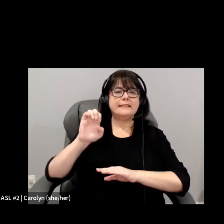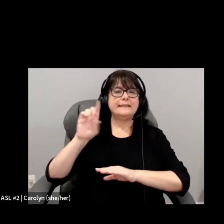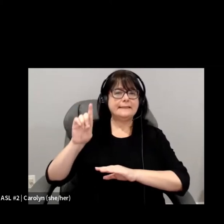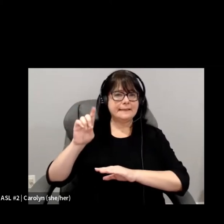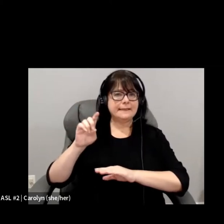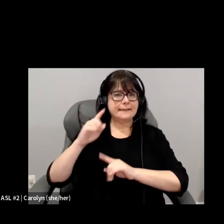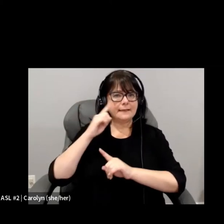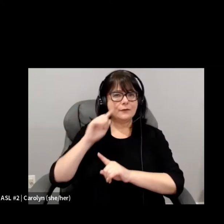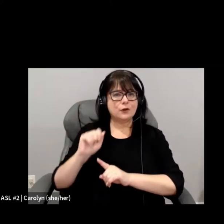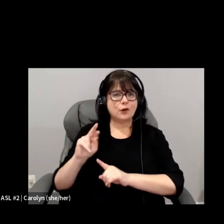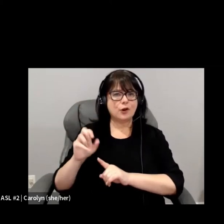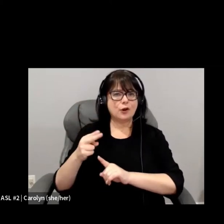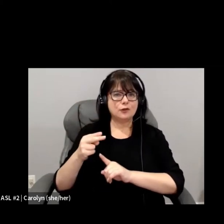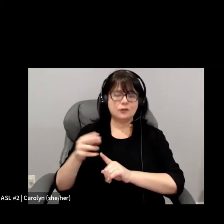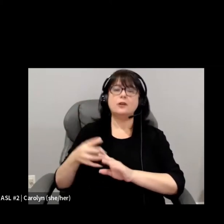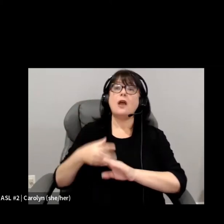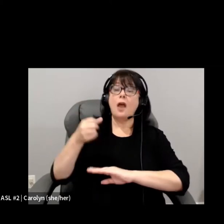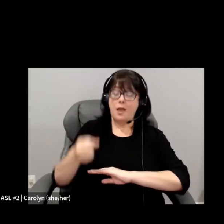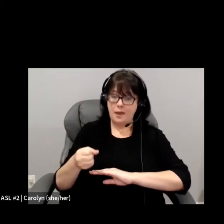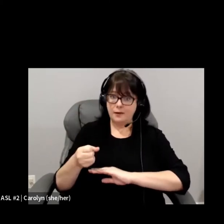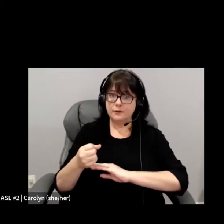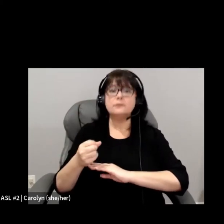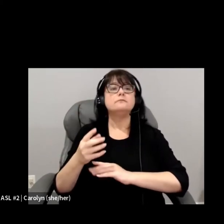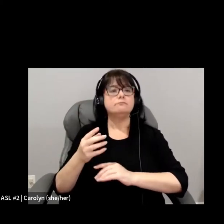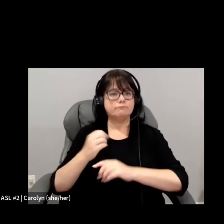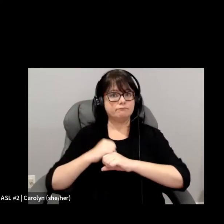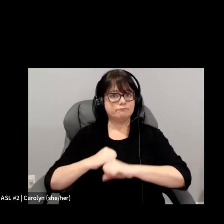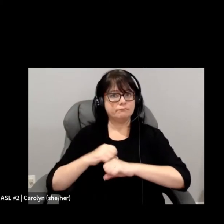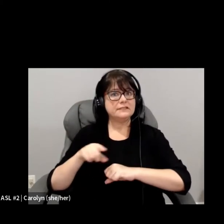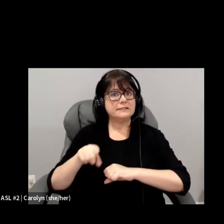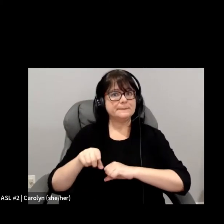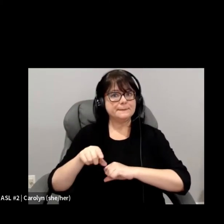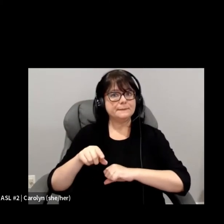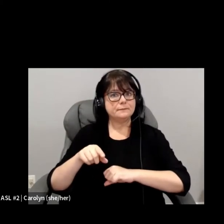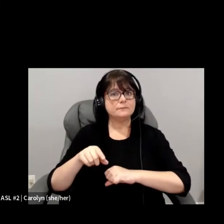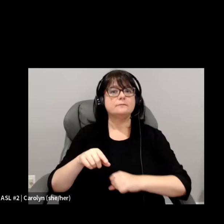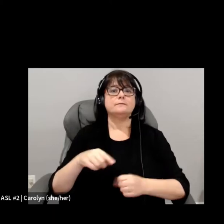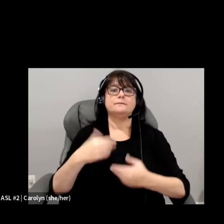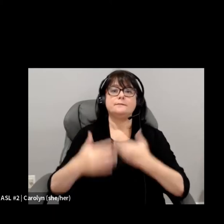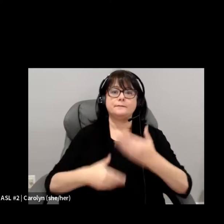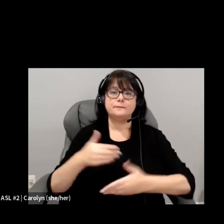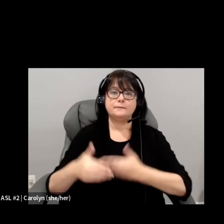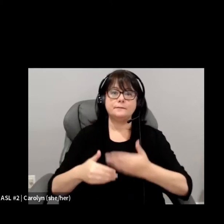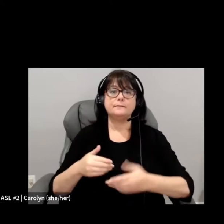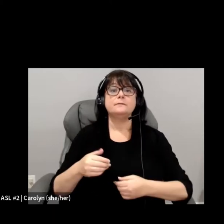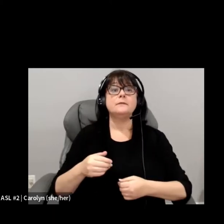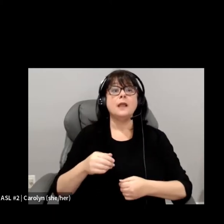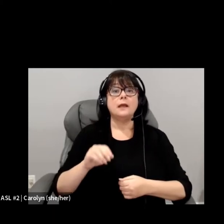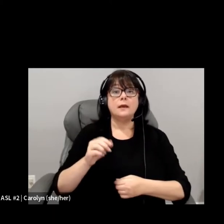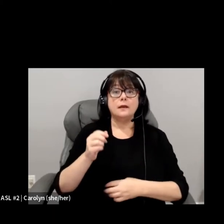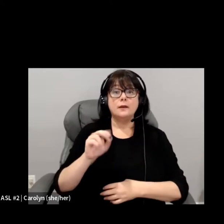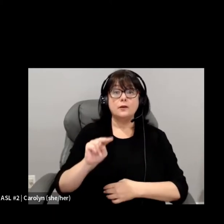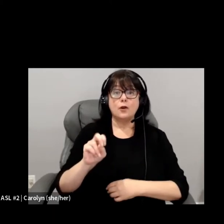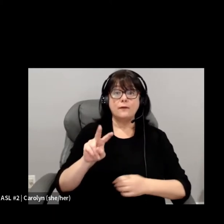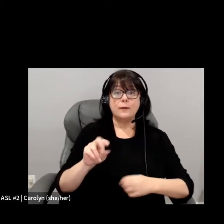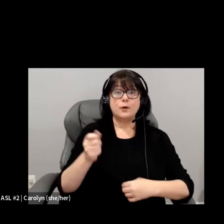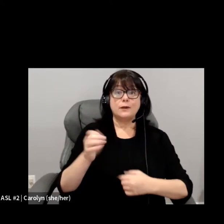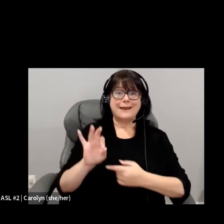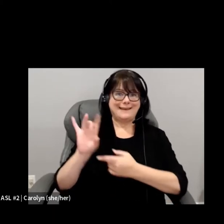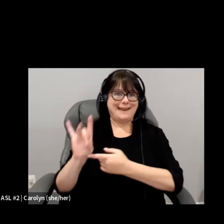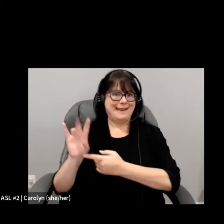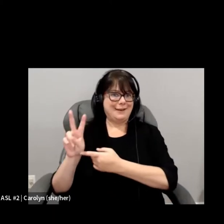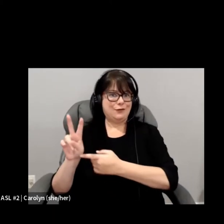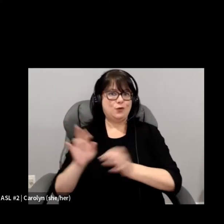IN NOVEMBER 1982, A SIX DAY TRIAL WHICH INCLUDED JUSTIN TESTIFYING BY POINTING TO SYMBOLS ON